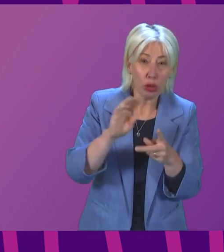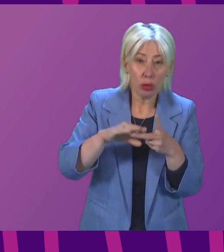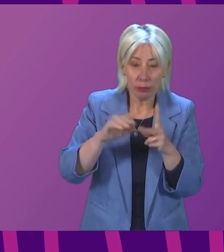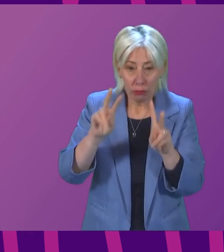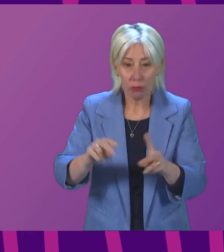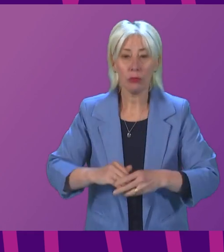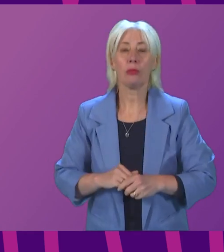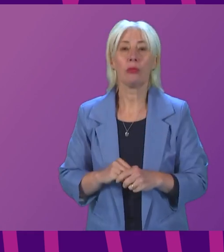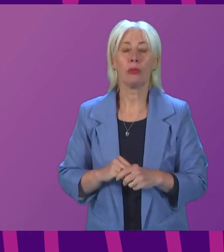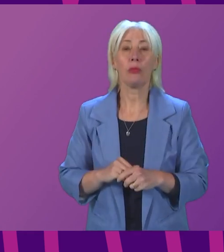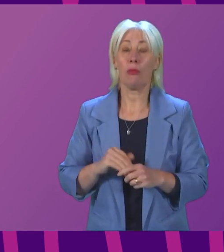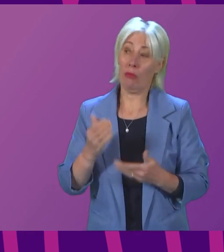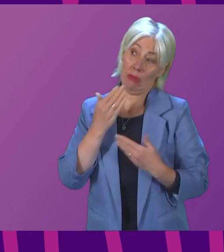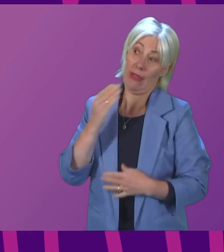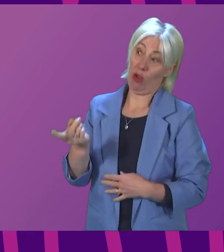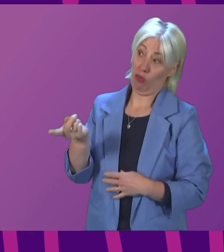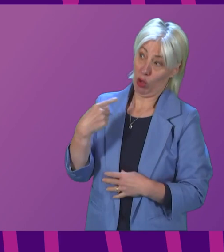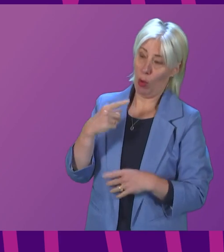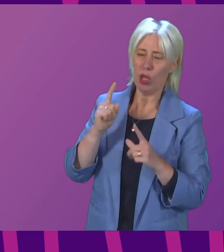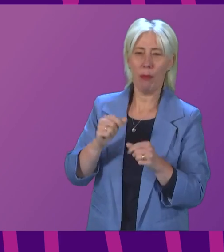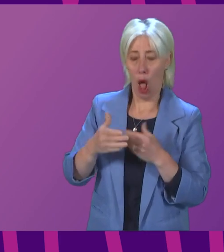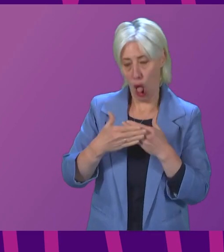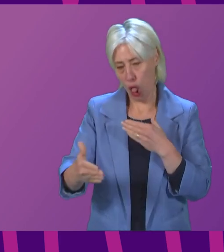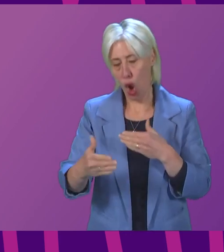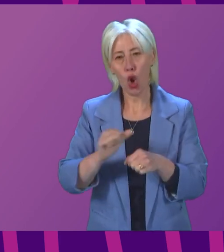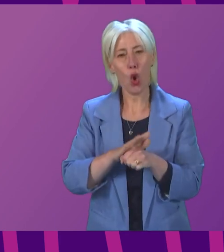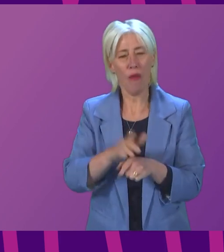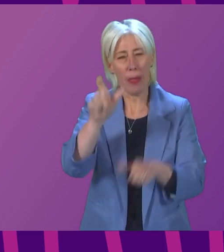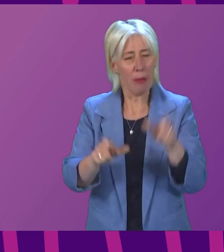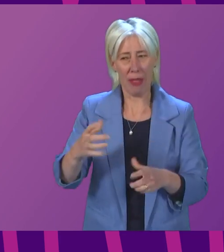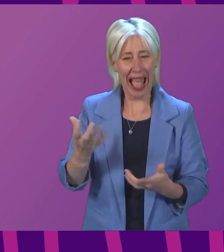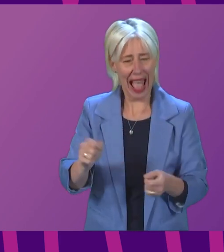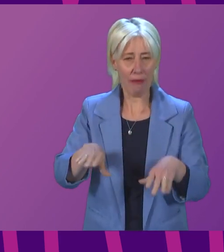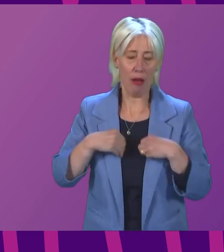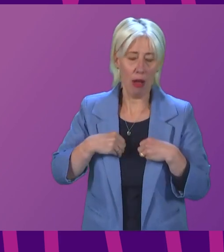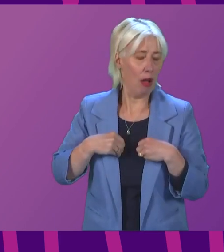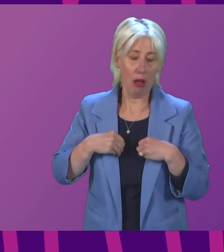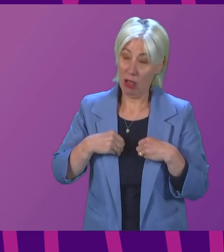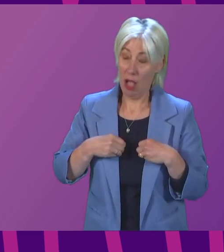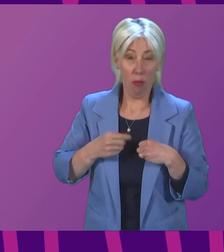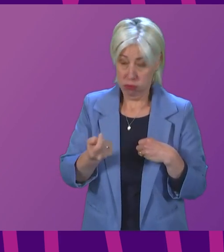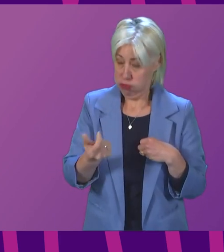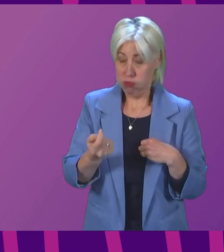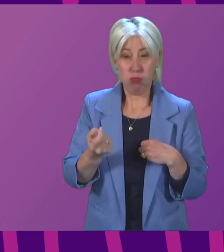I thank the First Minister for her answer, but long Covid sufferers say that there are very few services in place.